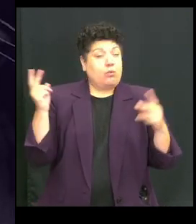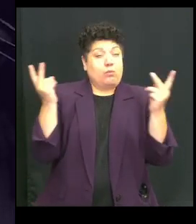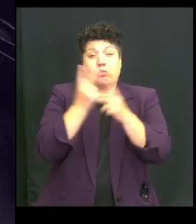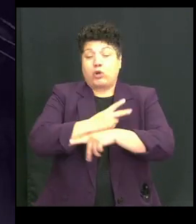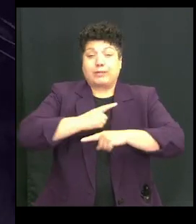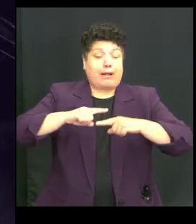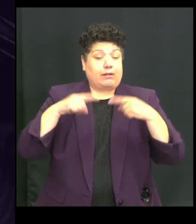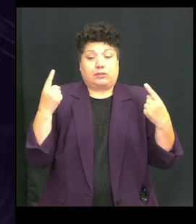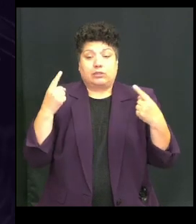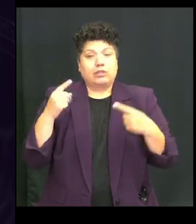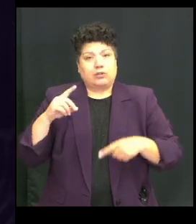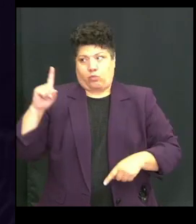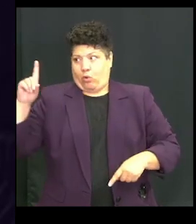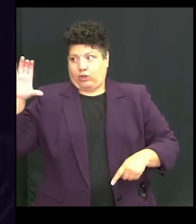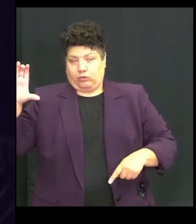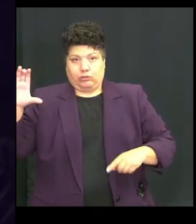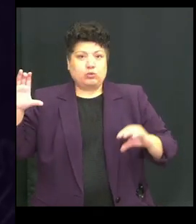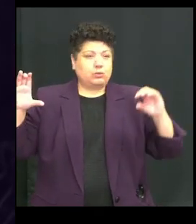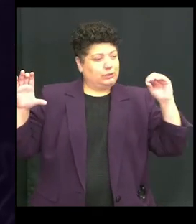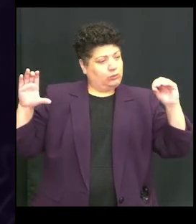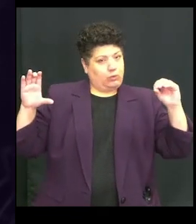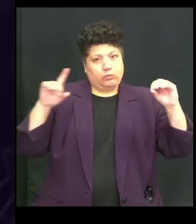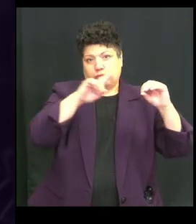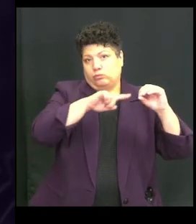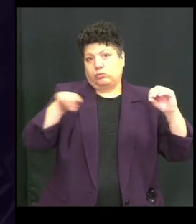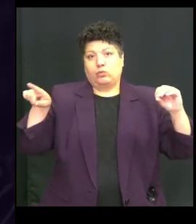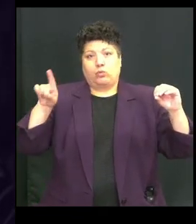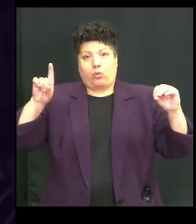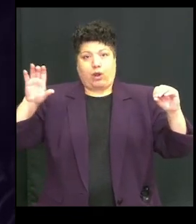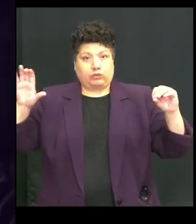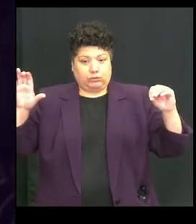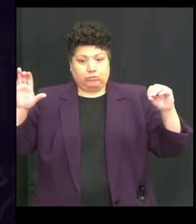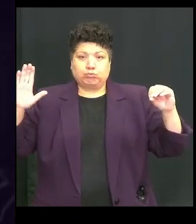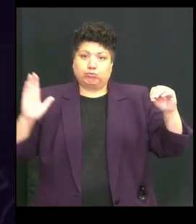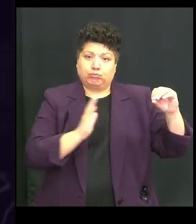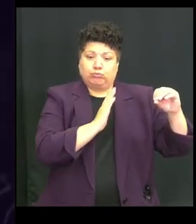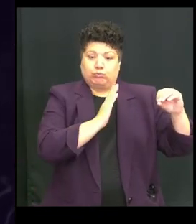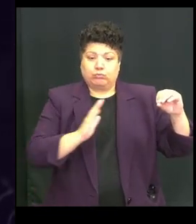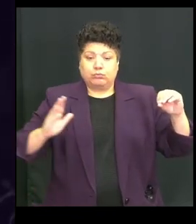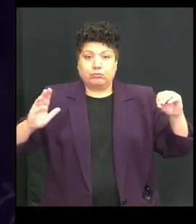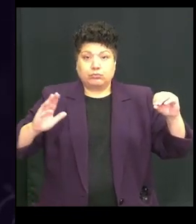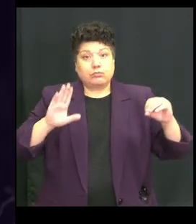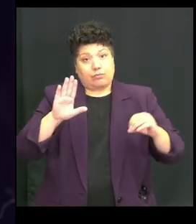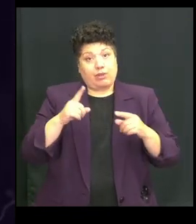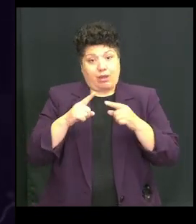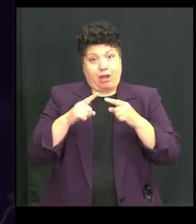so another zero to a hundred scale. And we can see that alienation towards opposing party supporters.